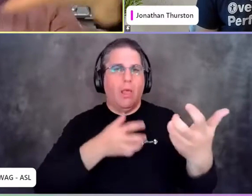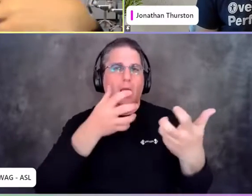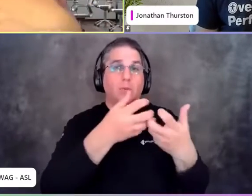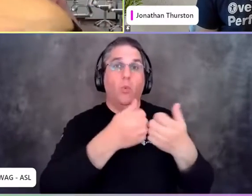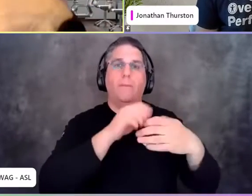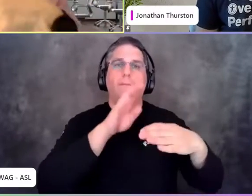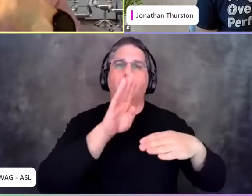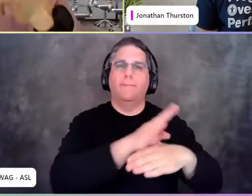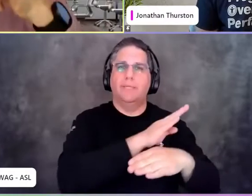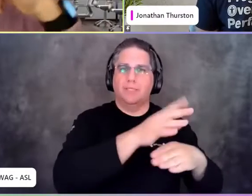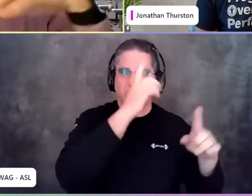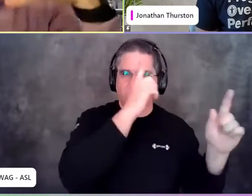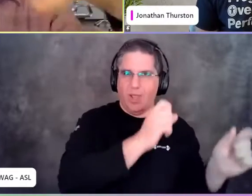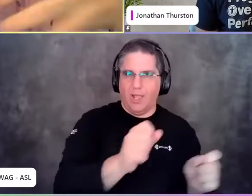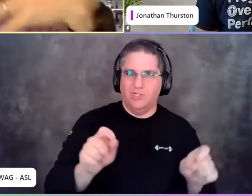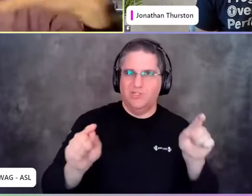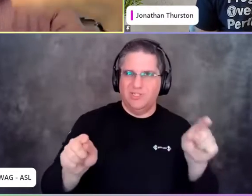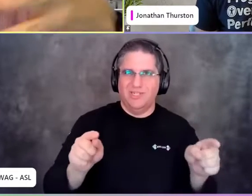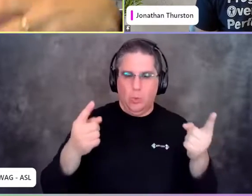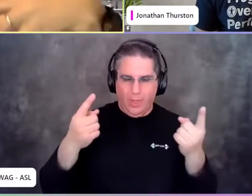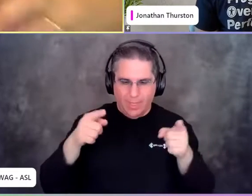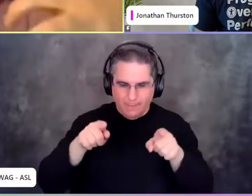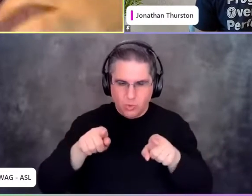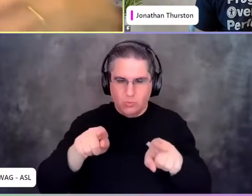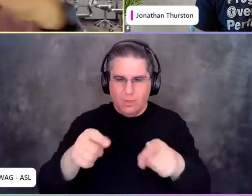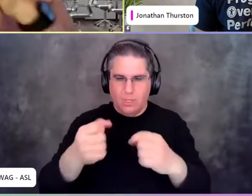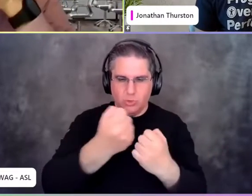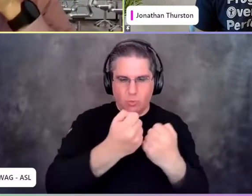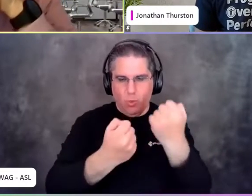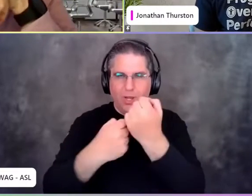commitment to accessibility as a company or an organization or an employer, with our